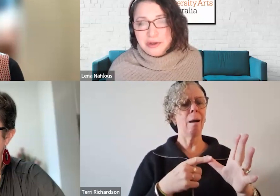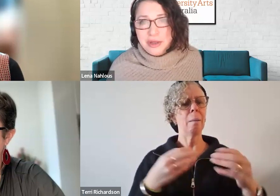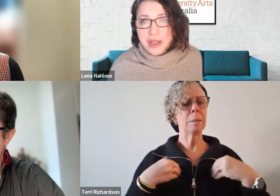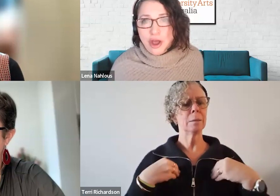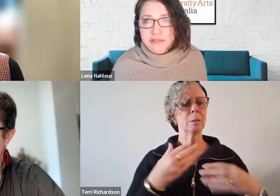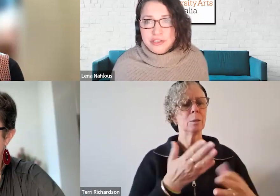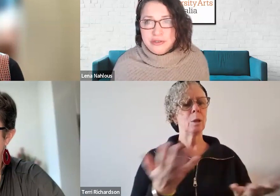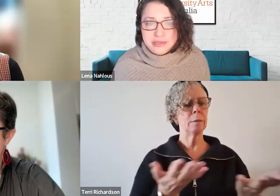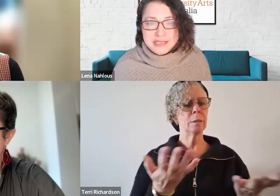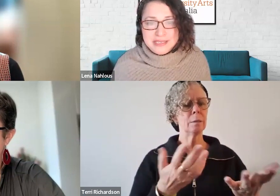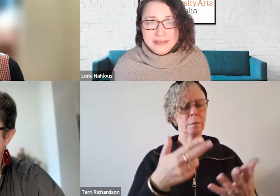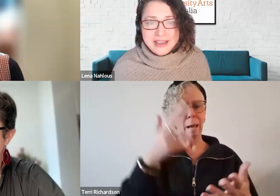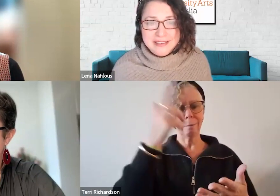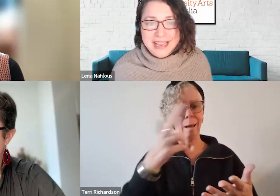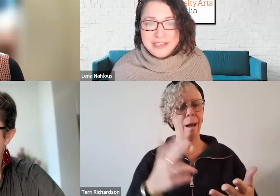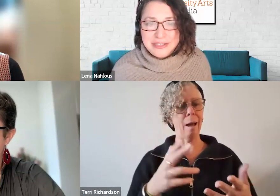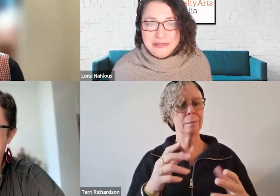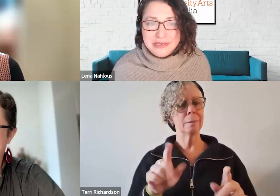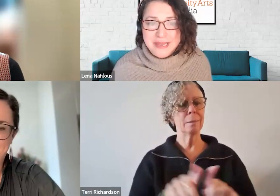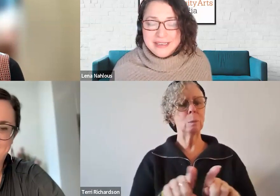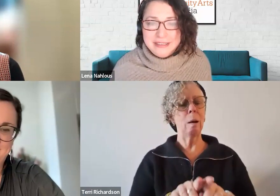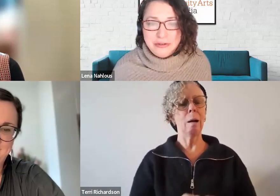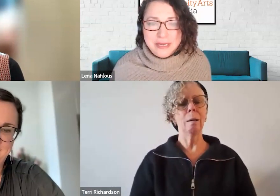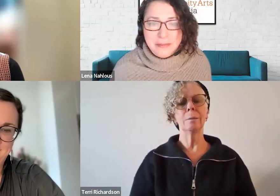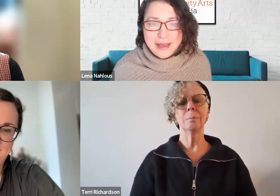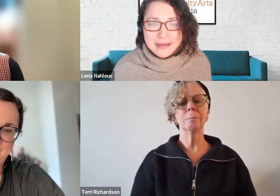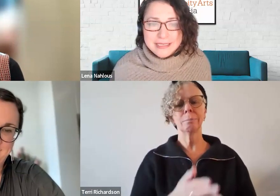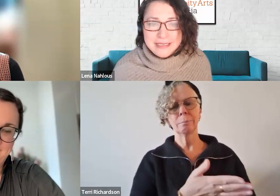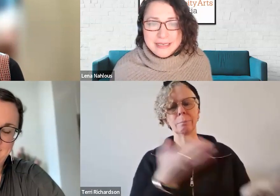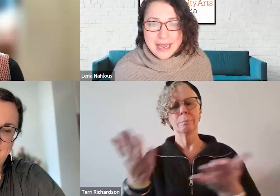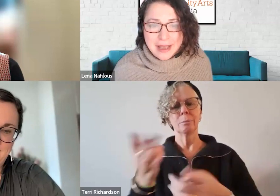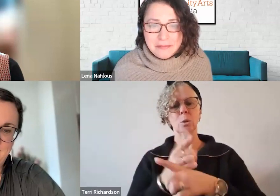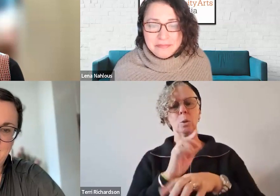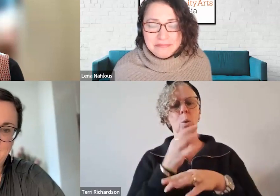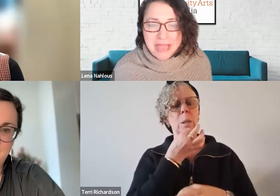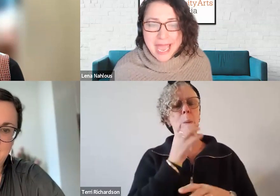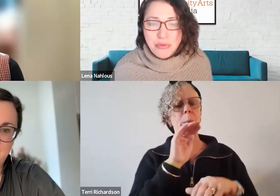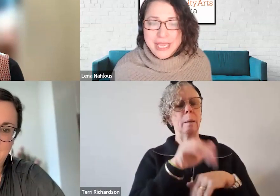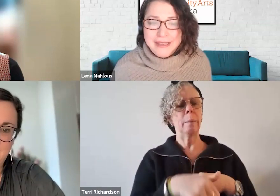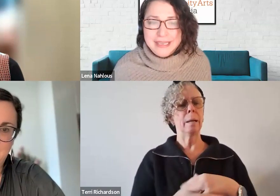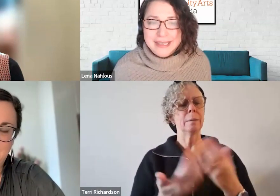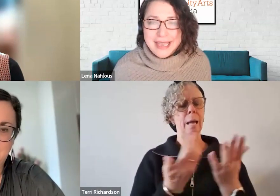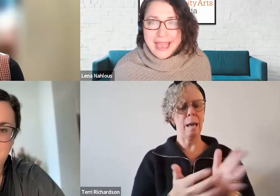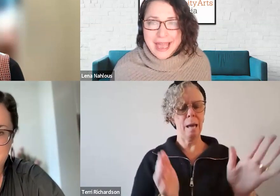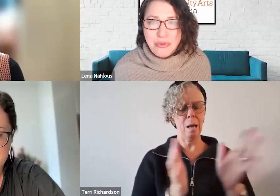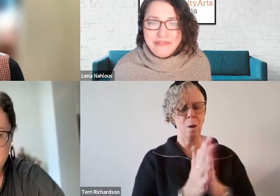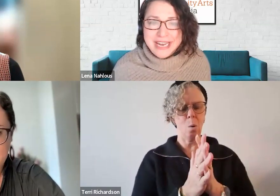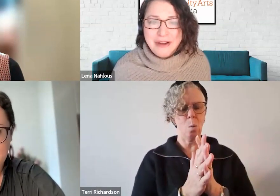So, over to Cecilia now to speak a little bit about how we've inherited